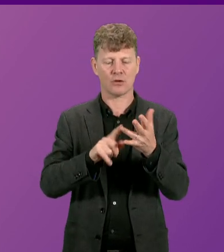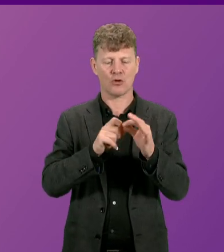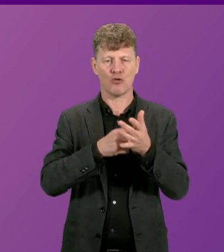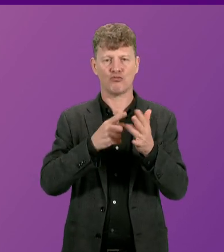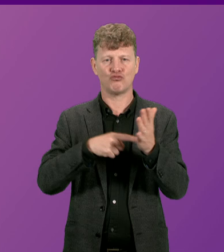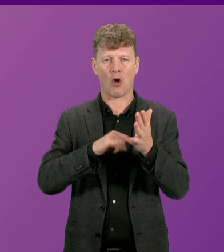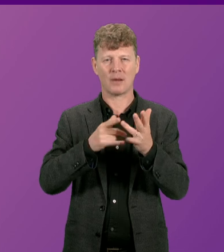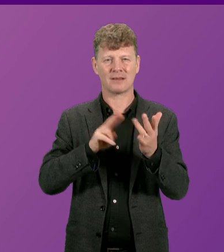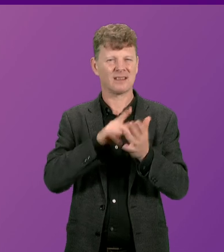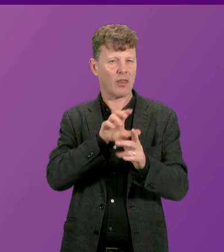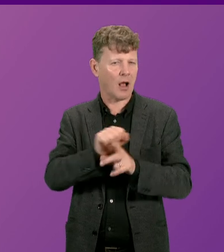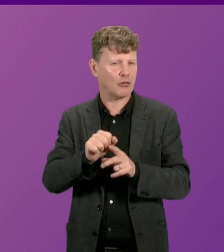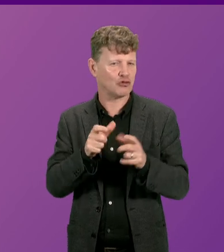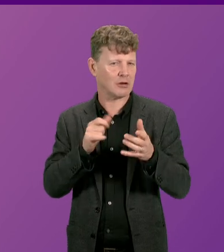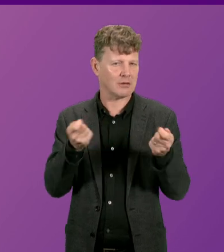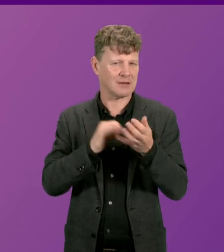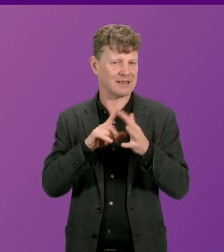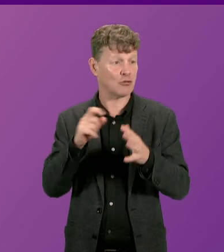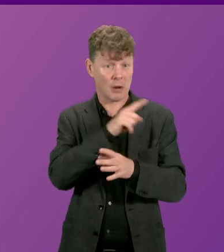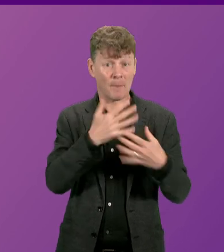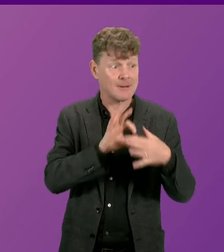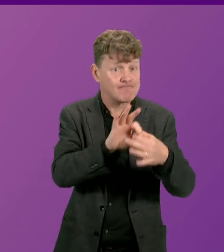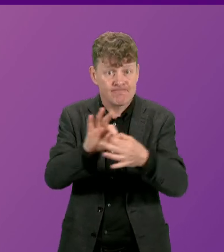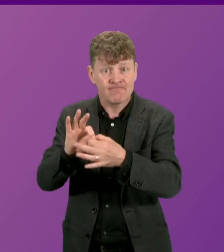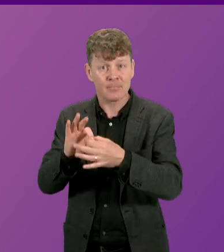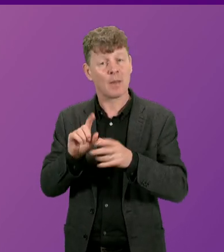heavily on the question with a number of interested parties. However, if a further,